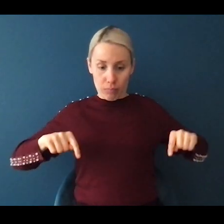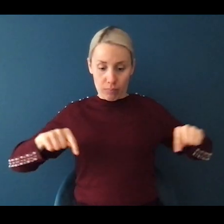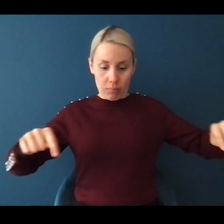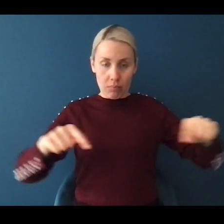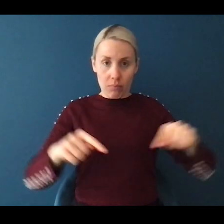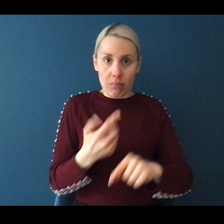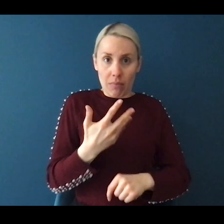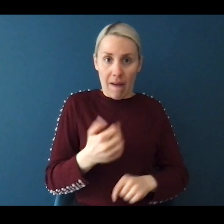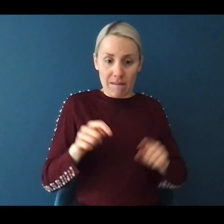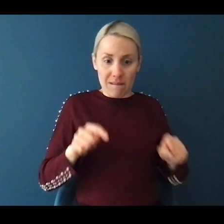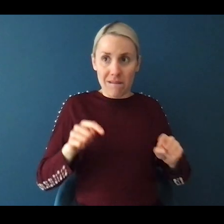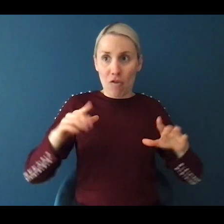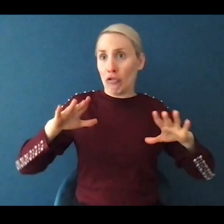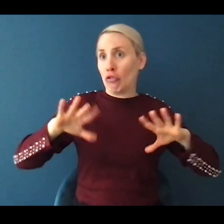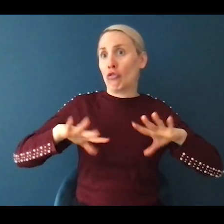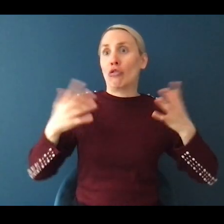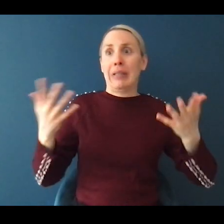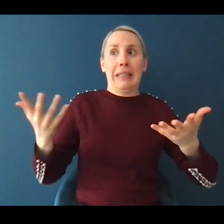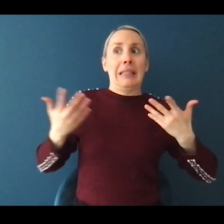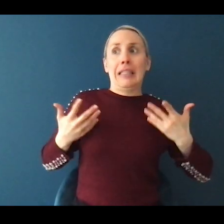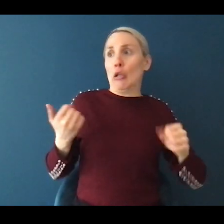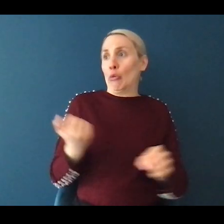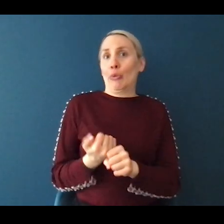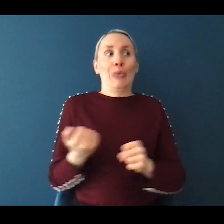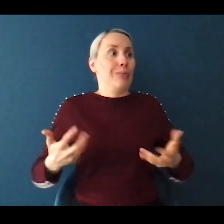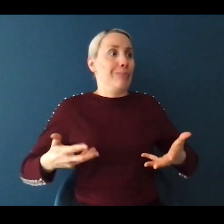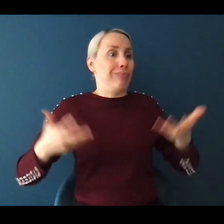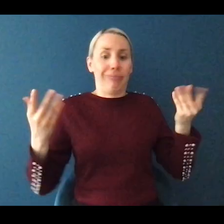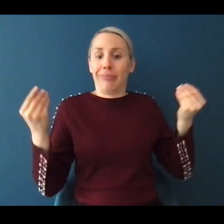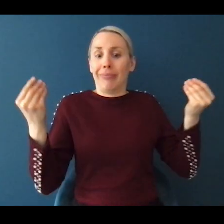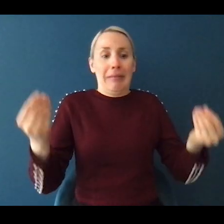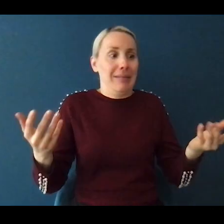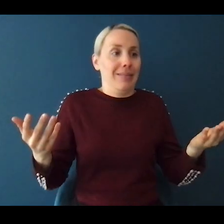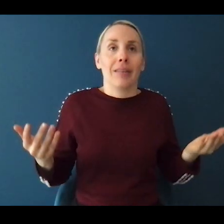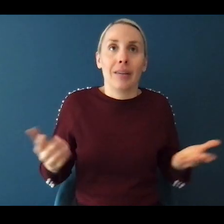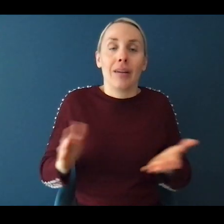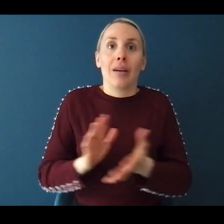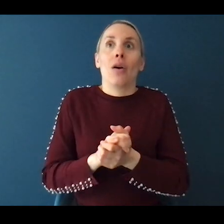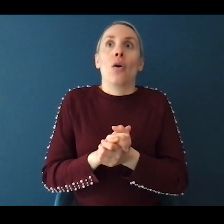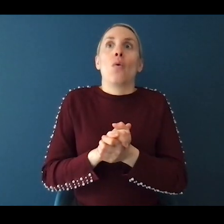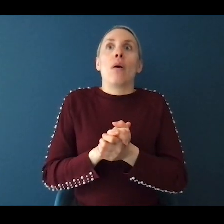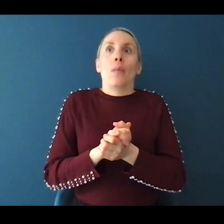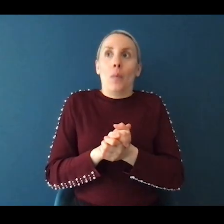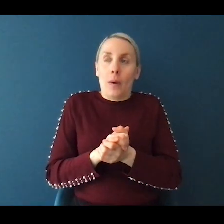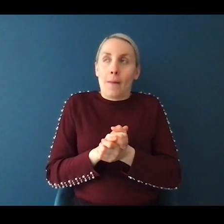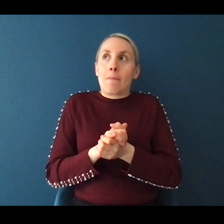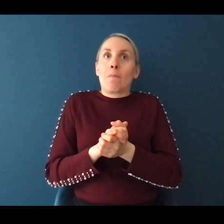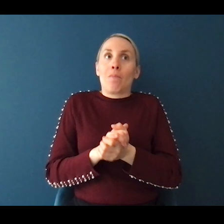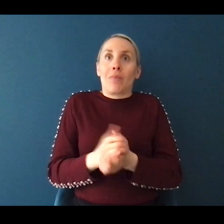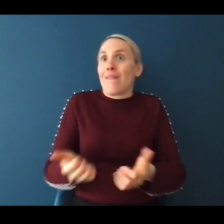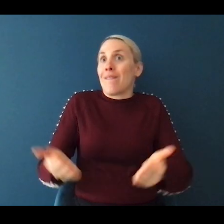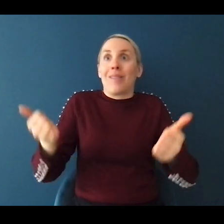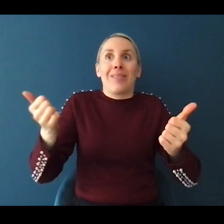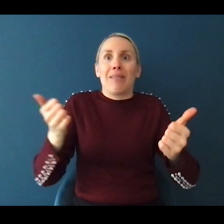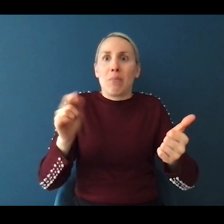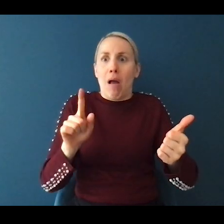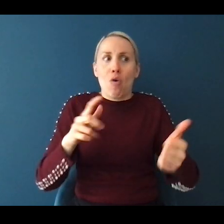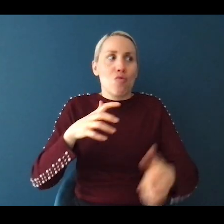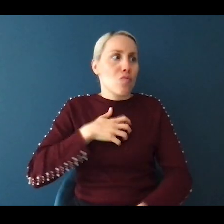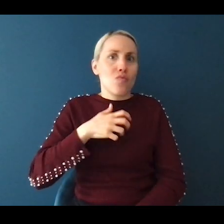to do and to think whatever you like that it becomes amazing but also quite scary we